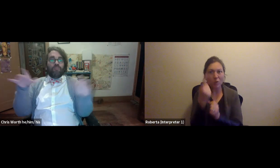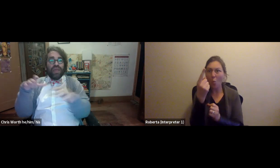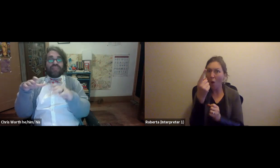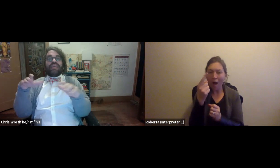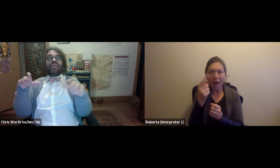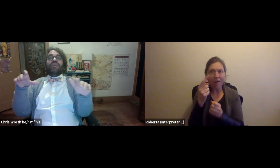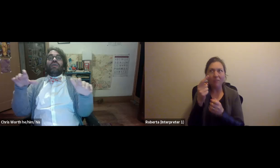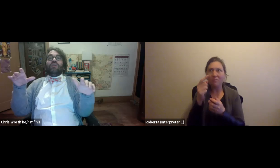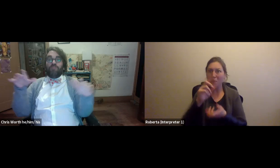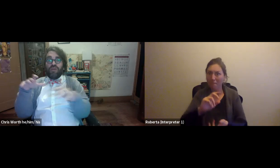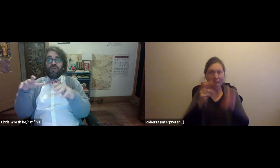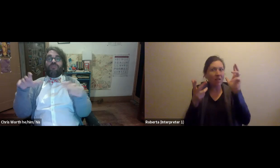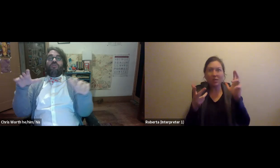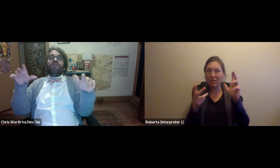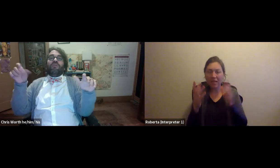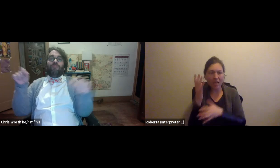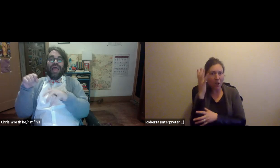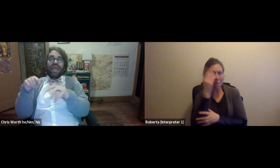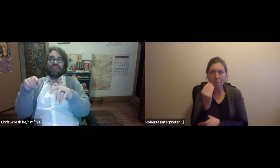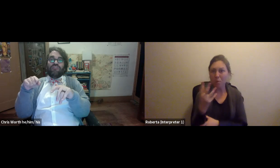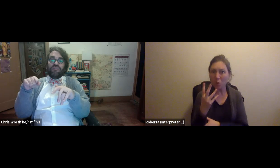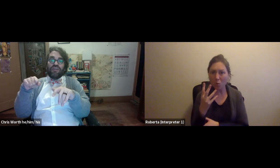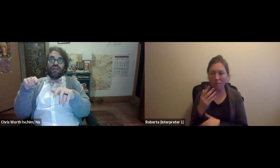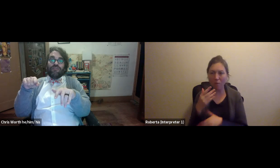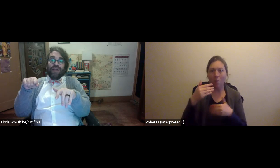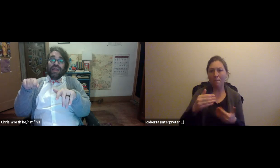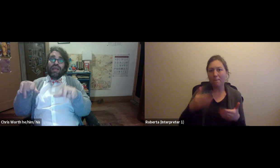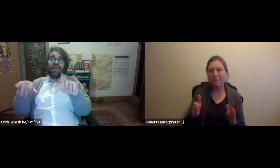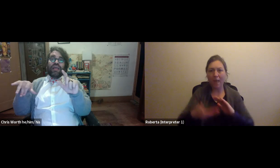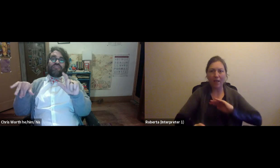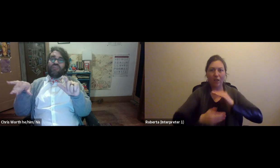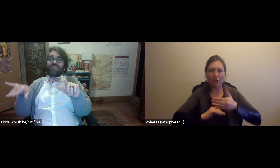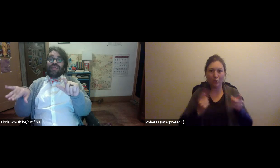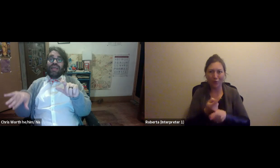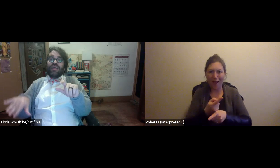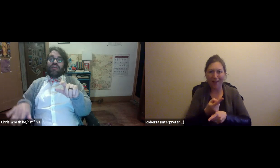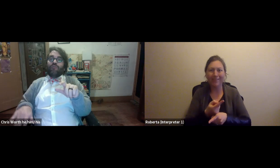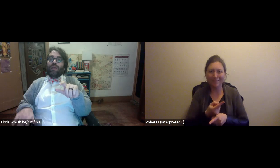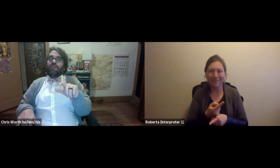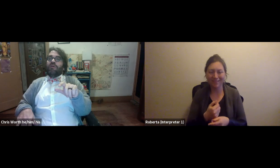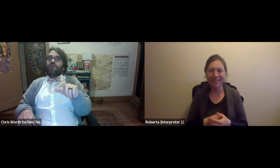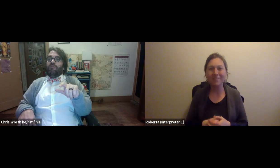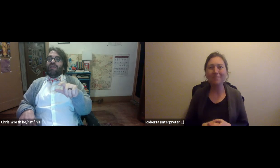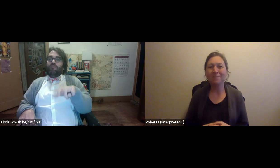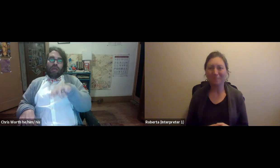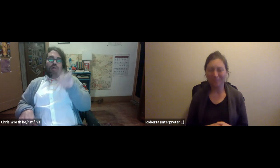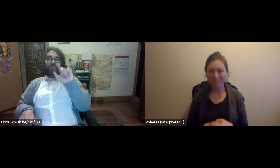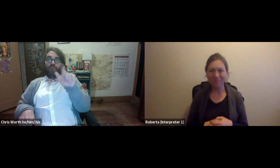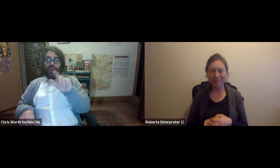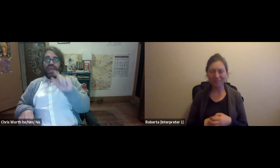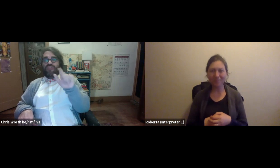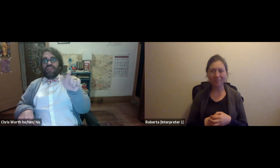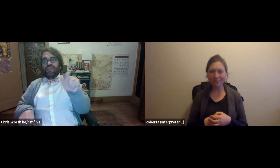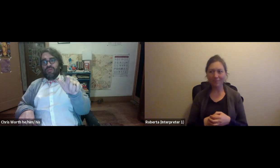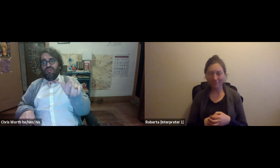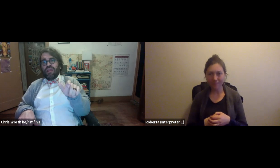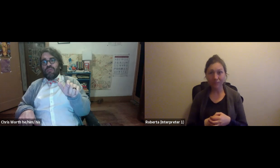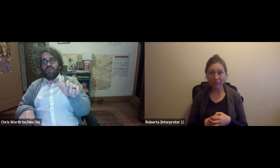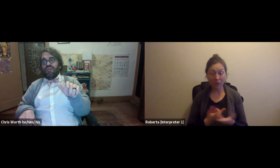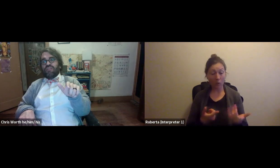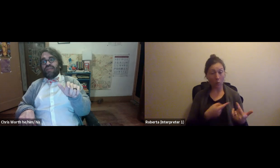messy beautiful package, right. It's just like when we, in the disability community, say,